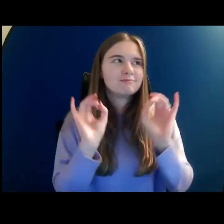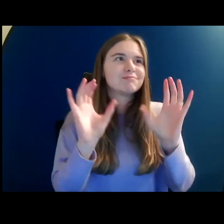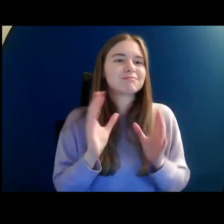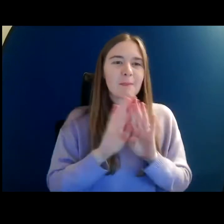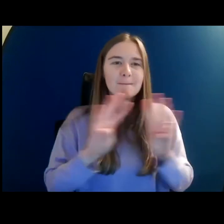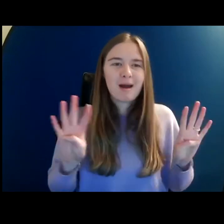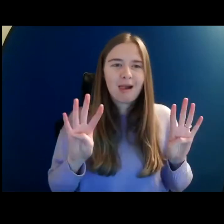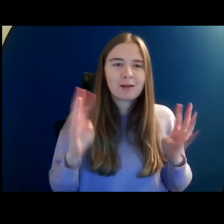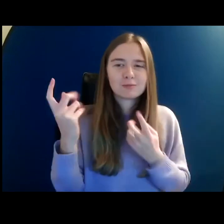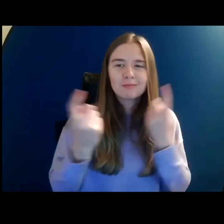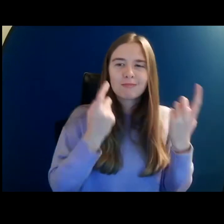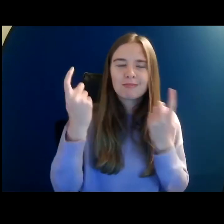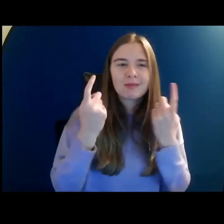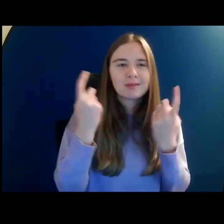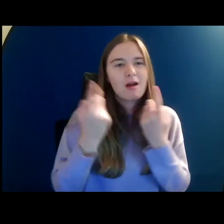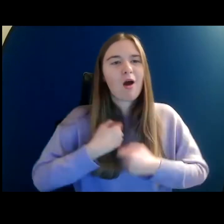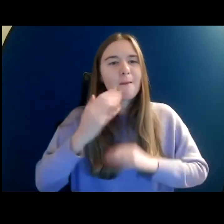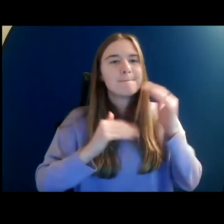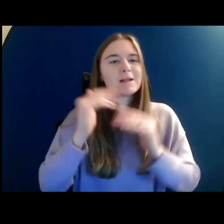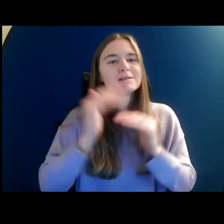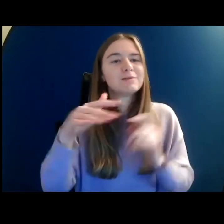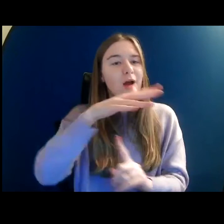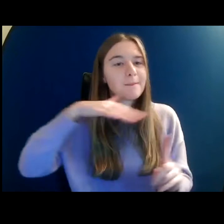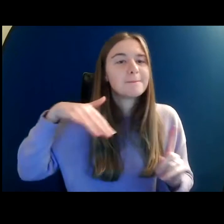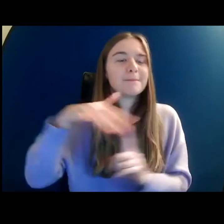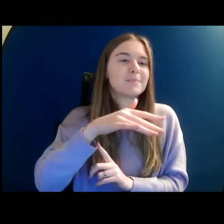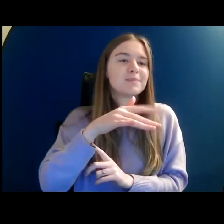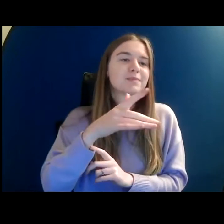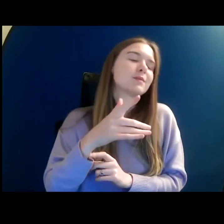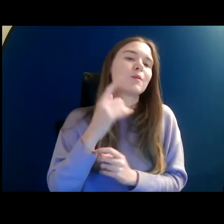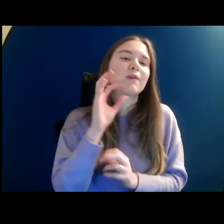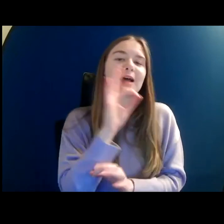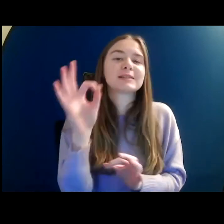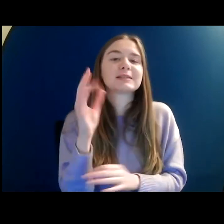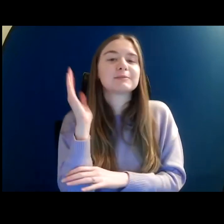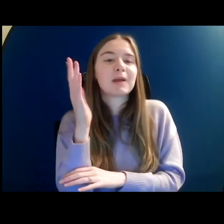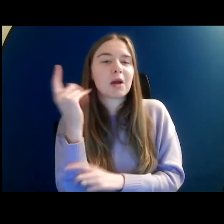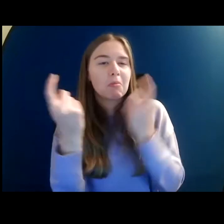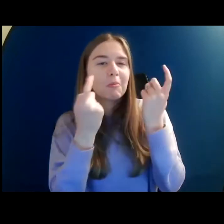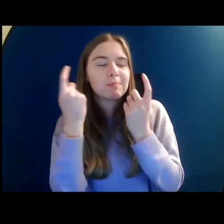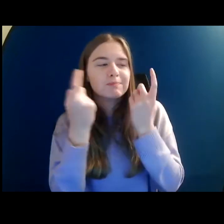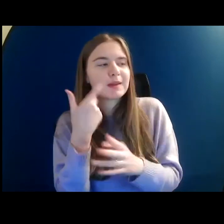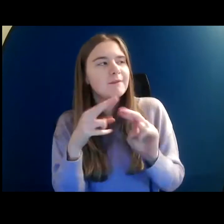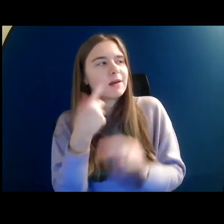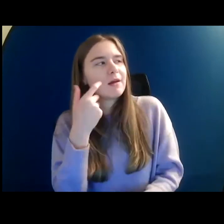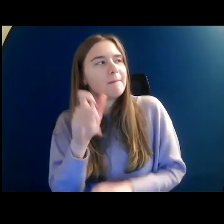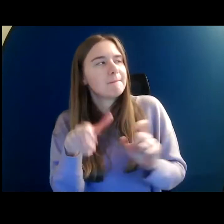and reconsider our built environment. We have asked our speakers to consider the question, "What if young people designed our future?"